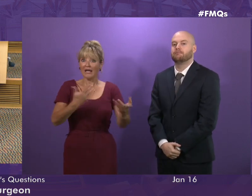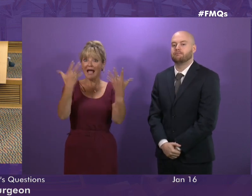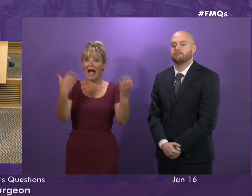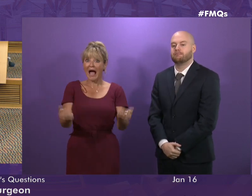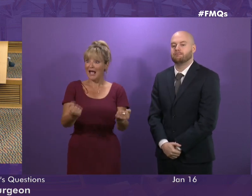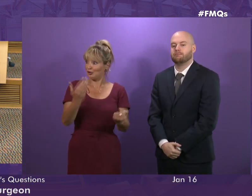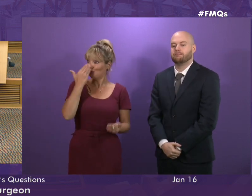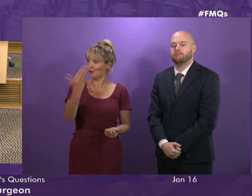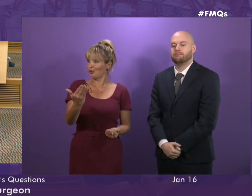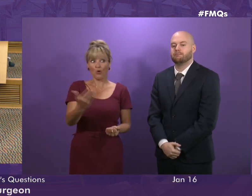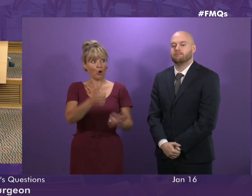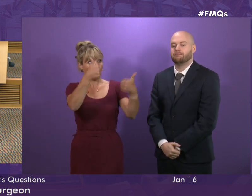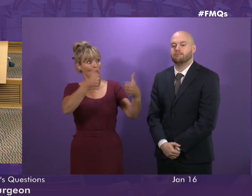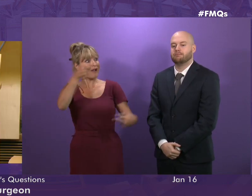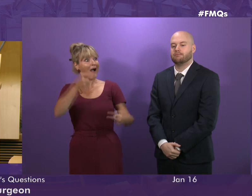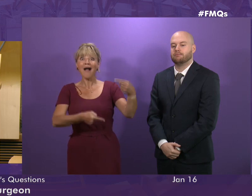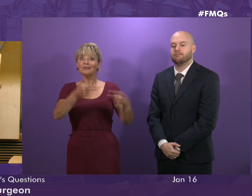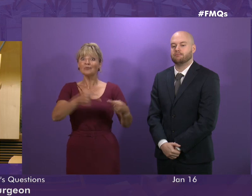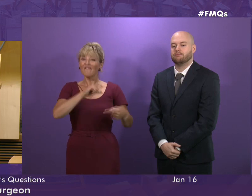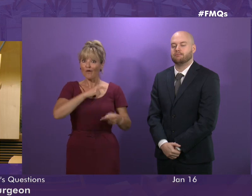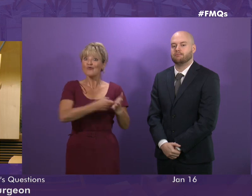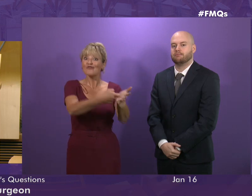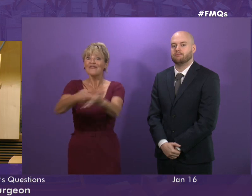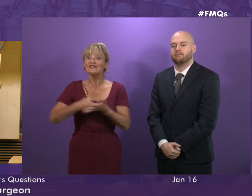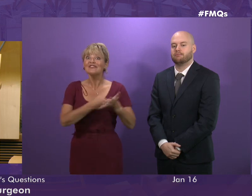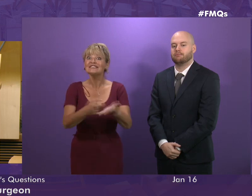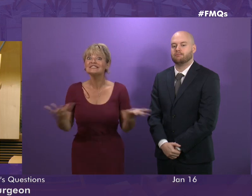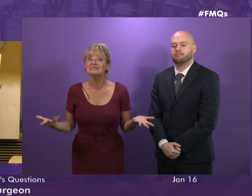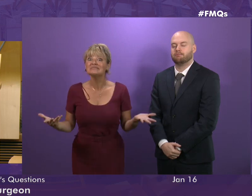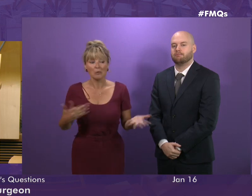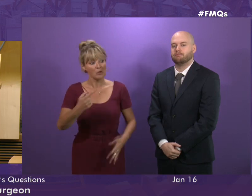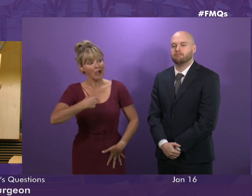referendum so that we can put that to the test.